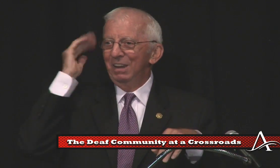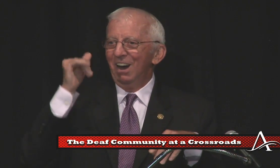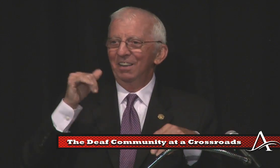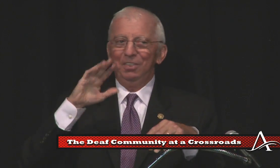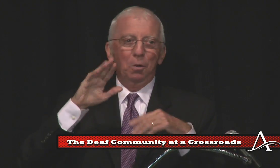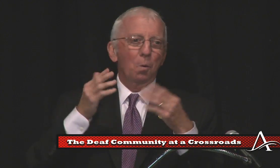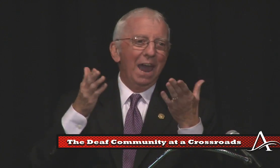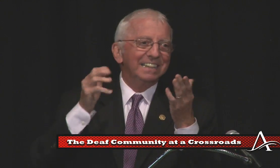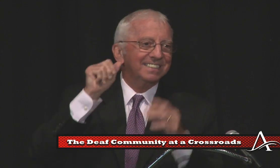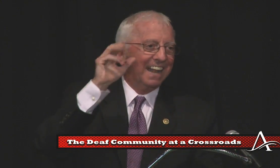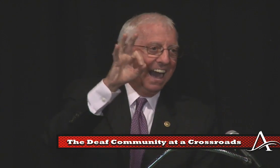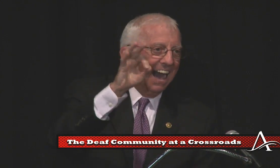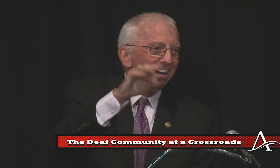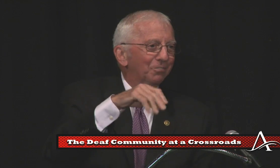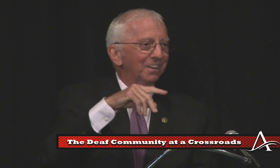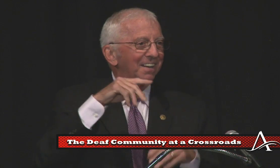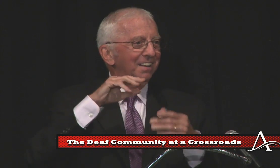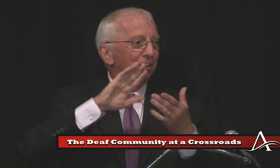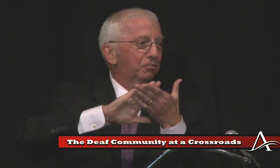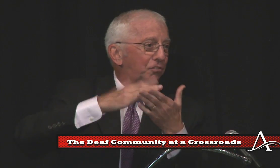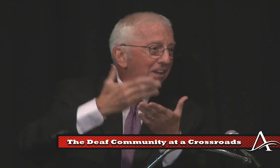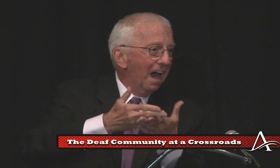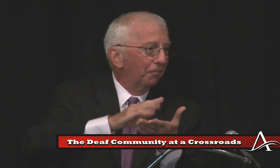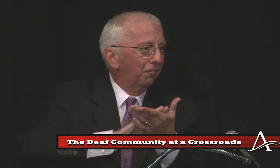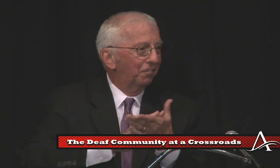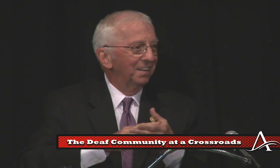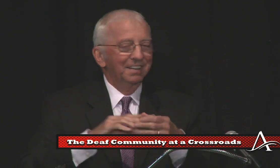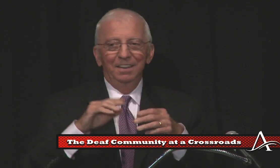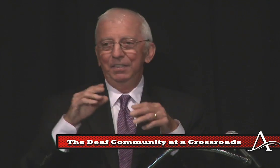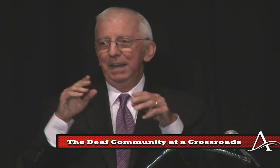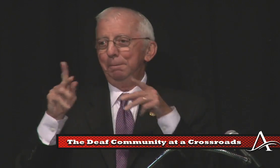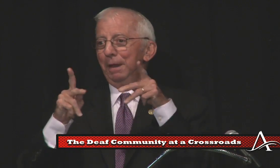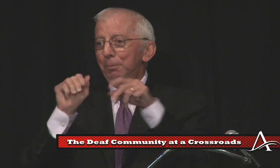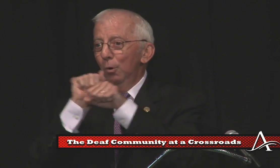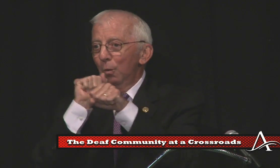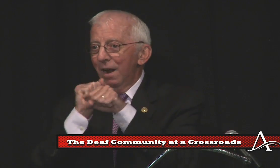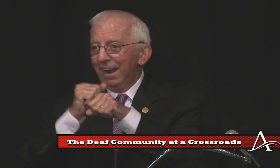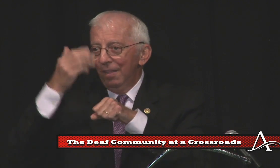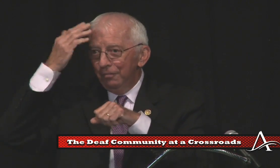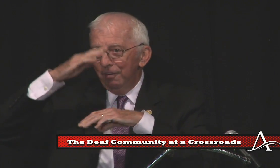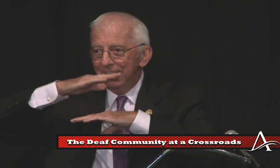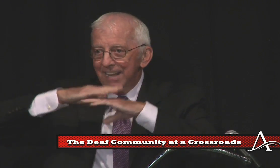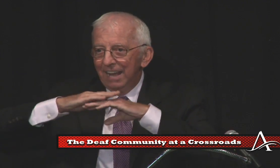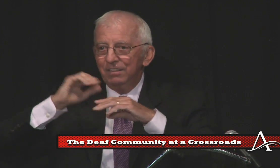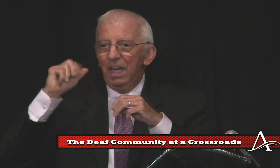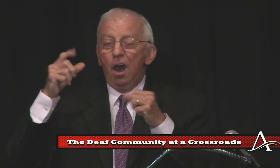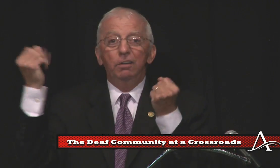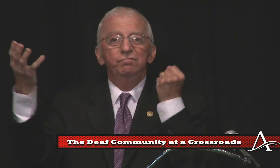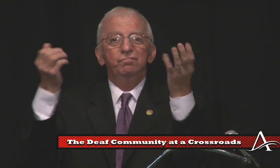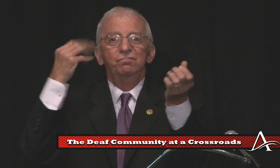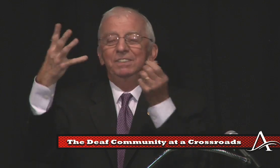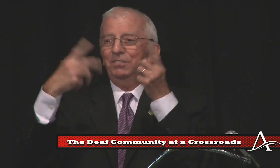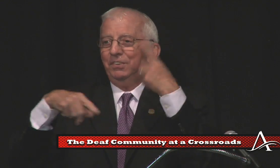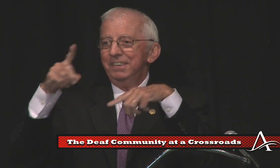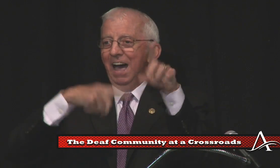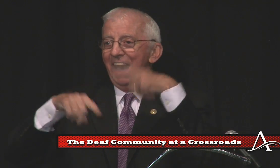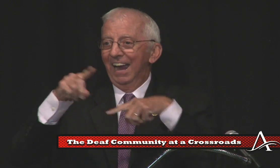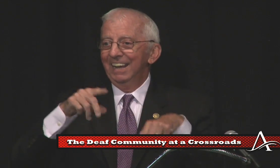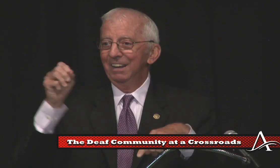Because the wait staff, the chef, the people who work at the front desk, they all sign.